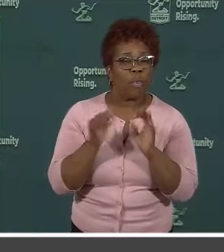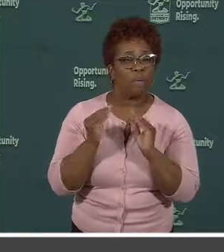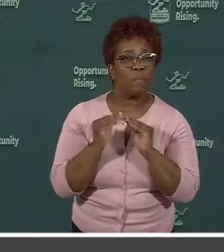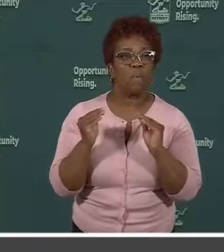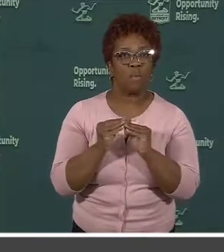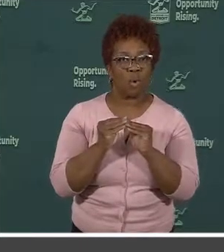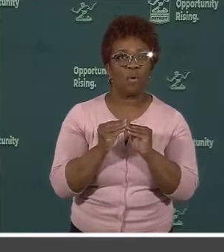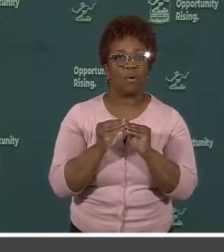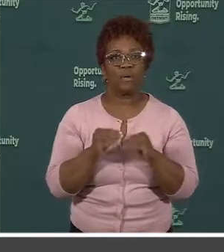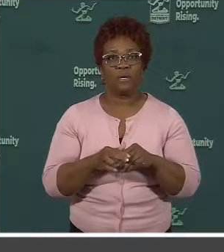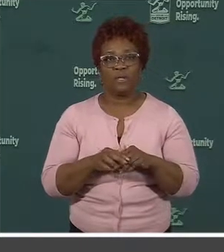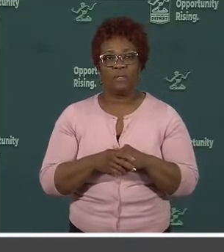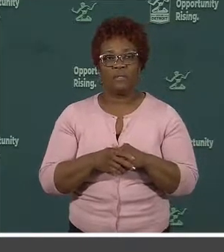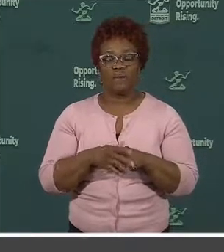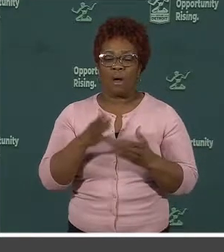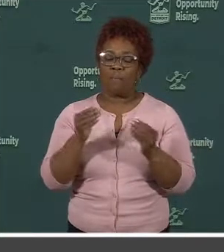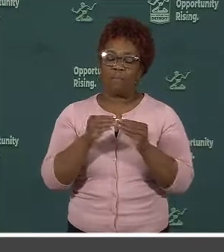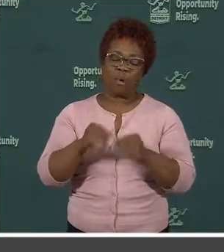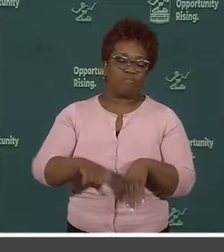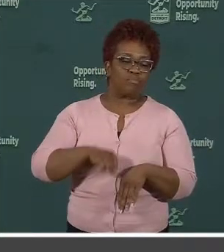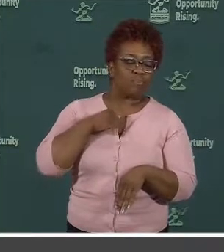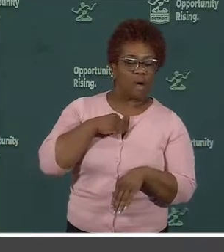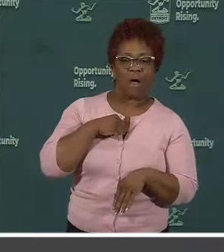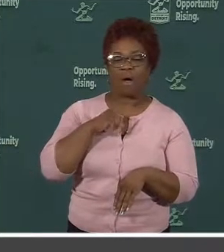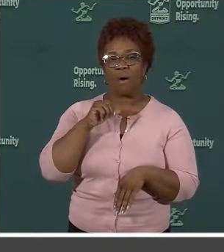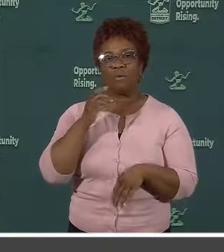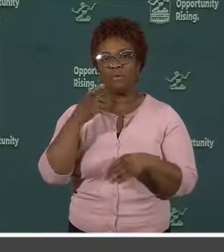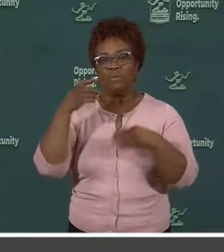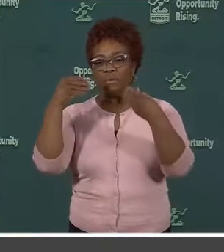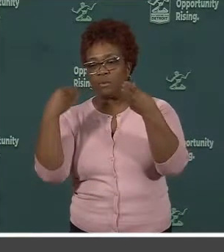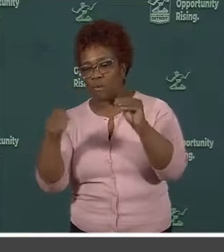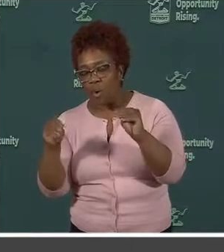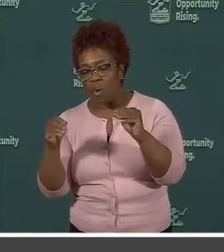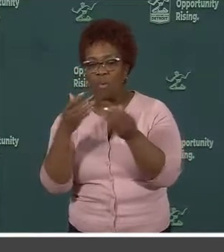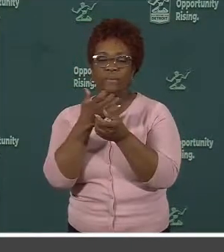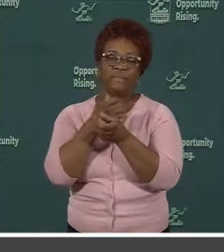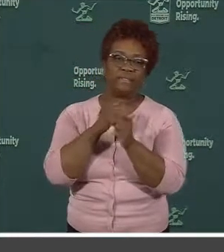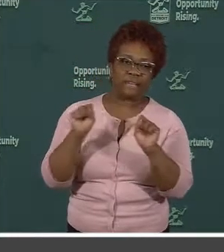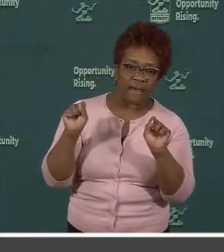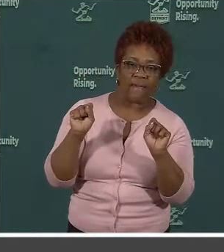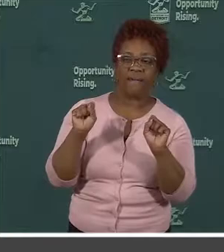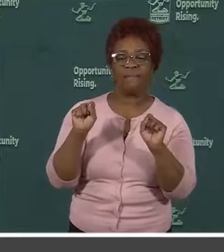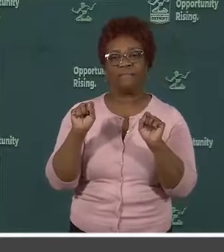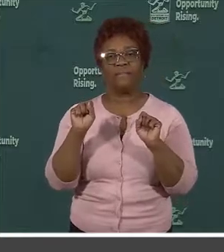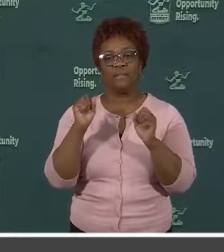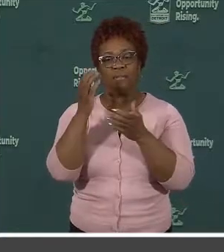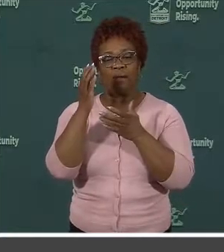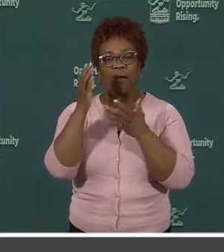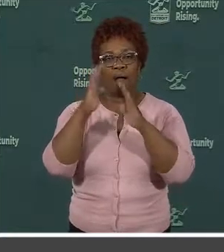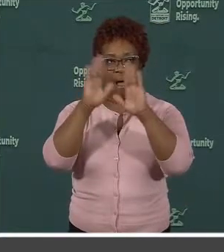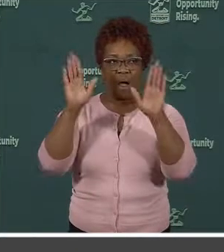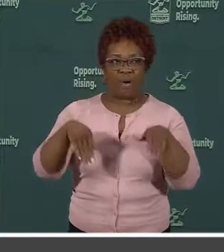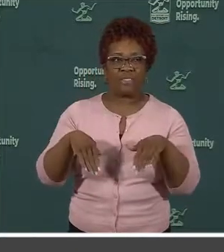WE'VE SAVED AND RESTORED THAT WE HAVE SOLD BECAUSE WE HAVE A LOT OF GOOD HOUSES IN THIS CITY THAT SHOULDN'T HAVE BEEN KNOCKED OUT AND SO I'LL JUST